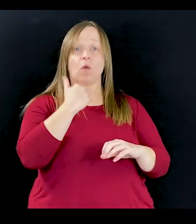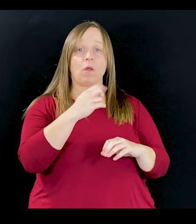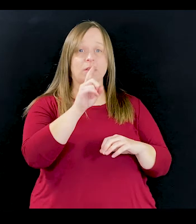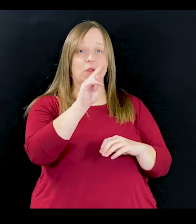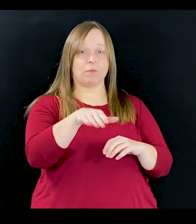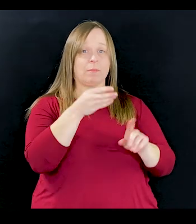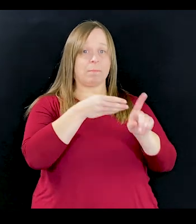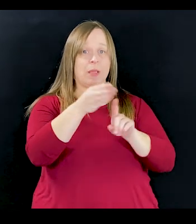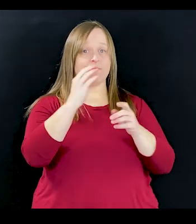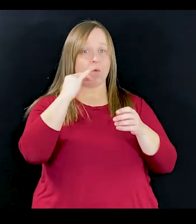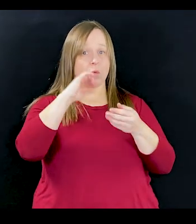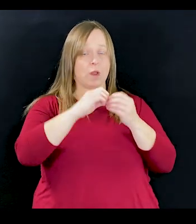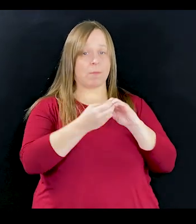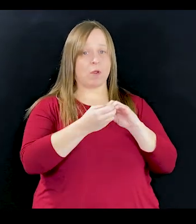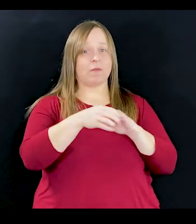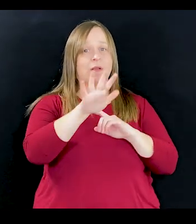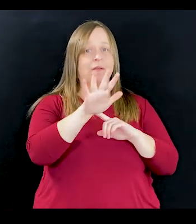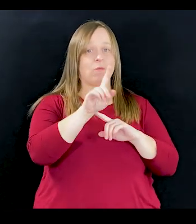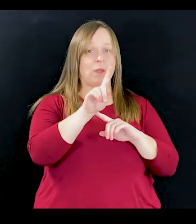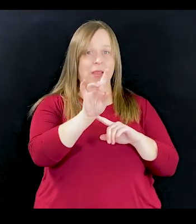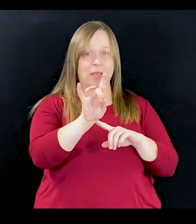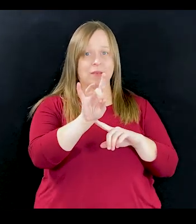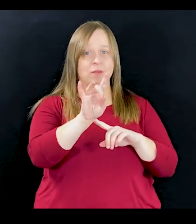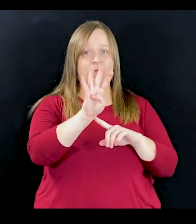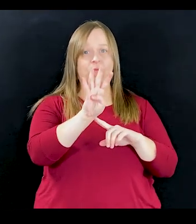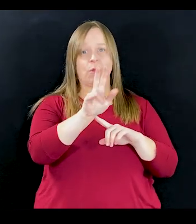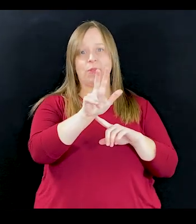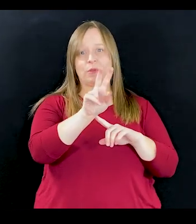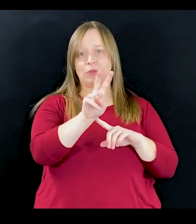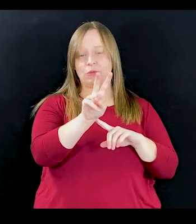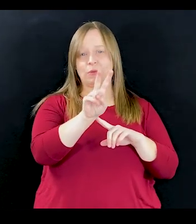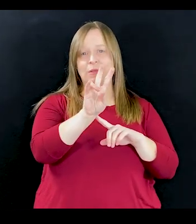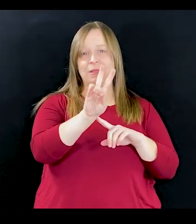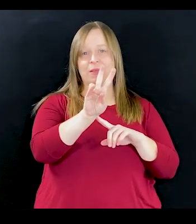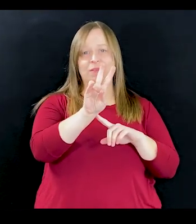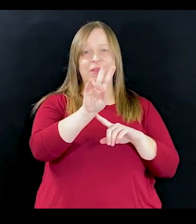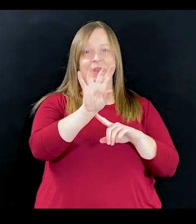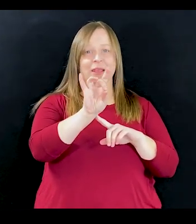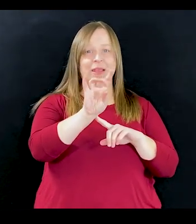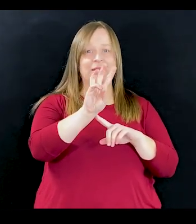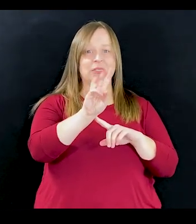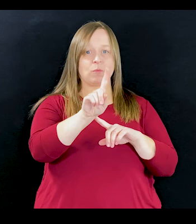So a client can call DRNY's main phone number which is 518-432-7861.